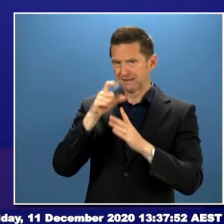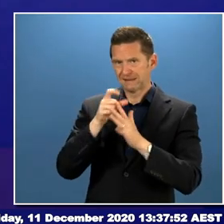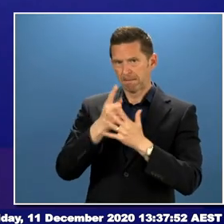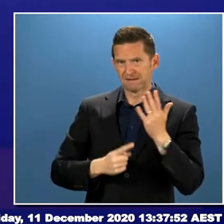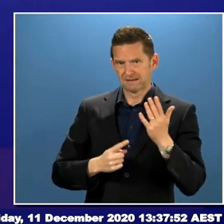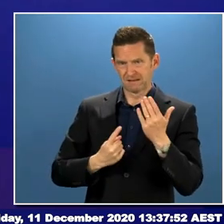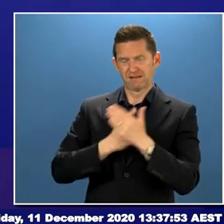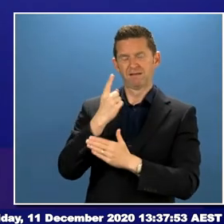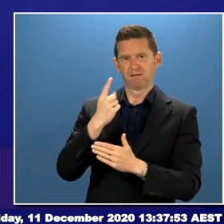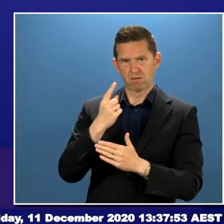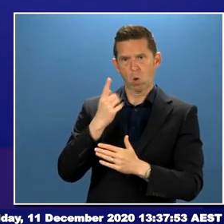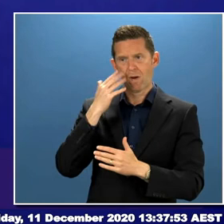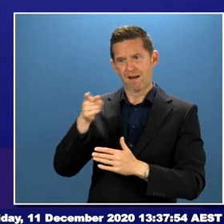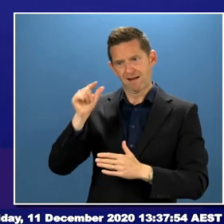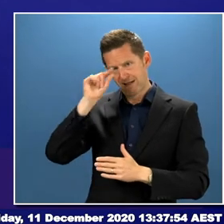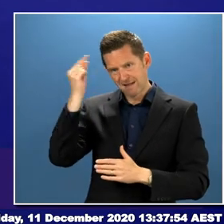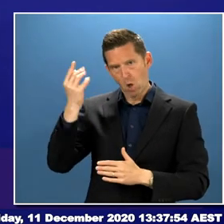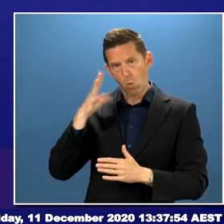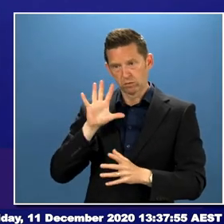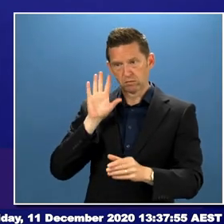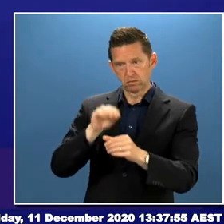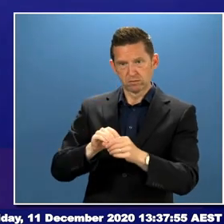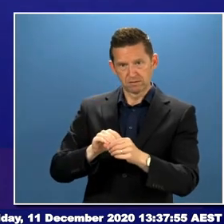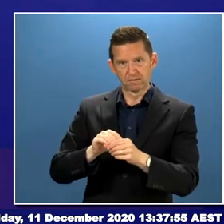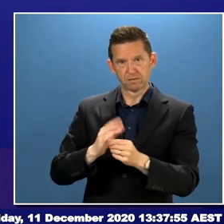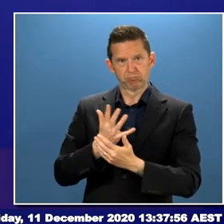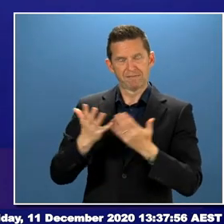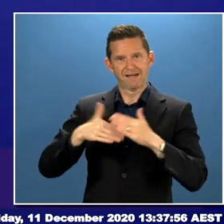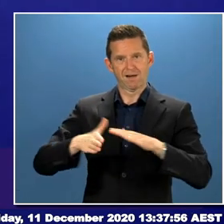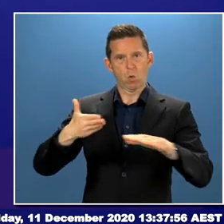seek to participate to the fullest possible extent in the labour force.